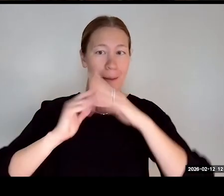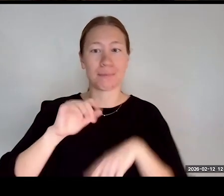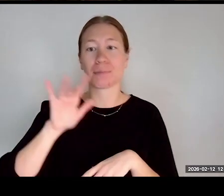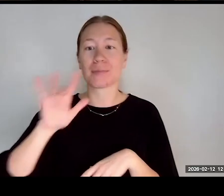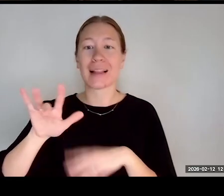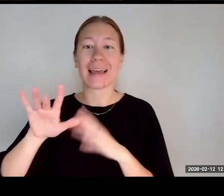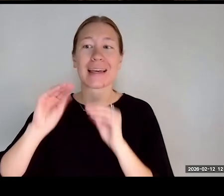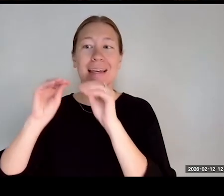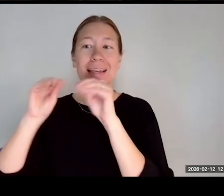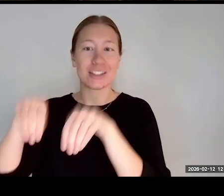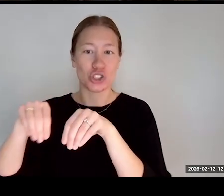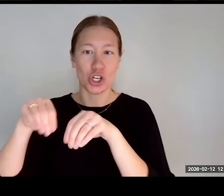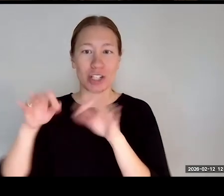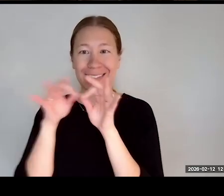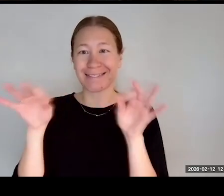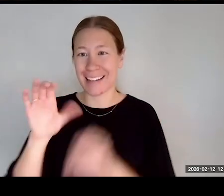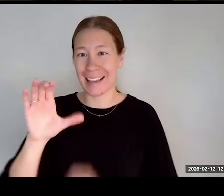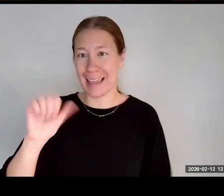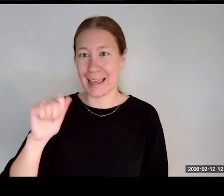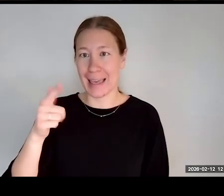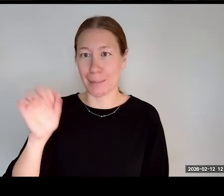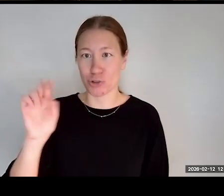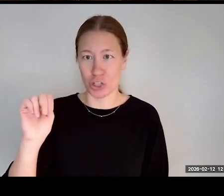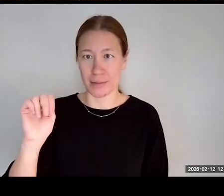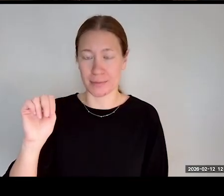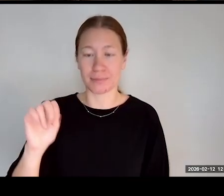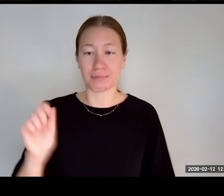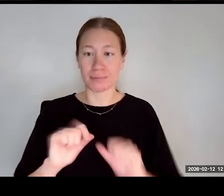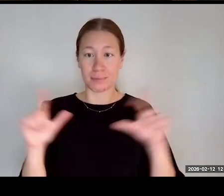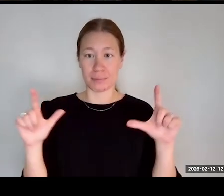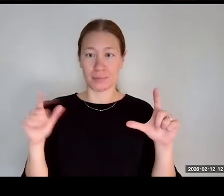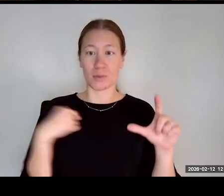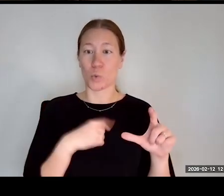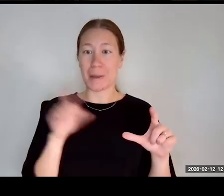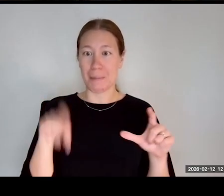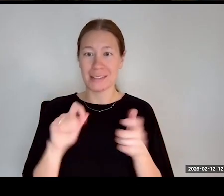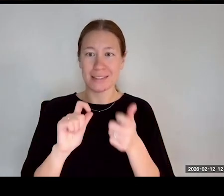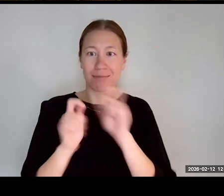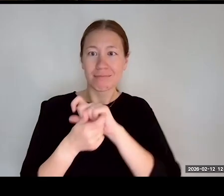When this window opens up, we wanna make sure that we have the option or the label set to table. There are a few different ones.